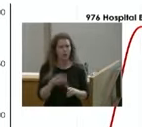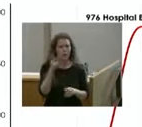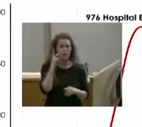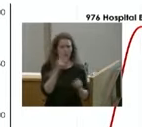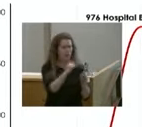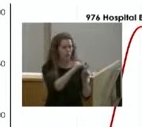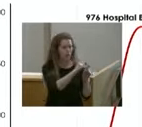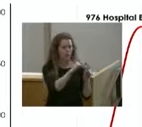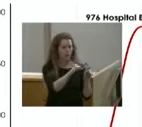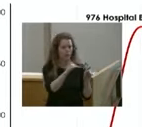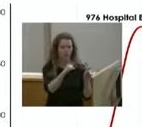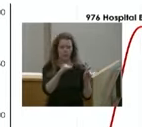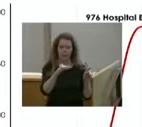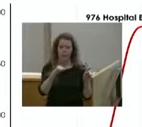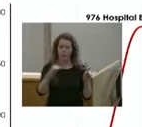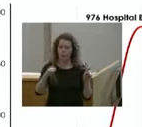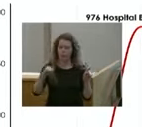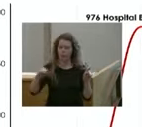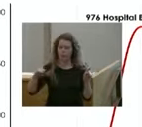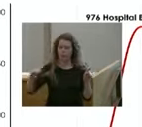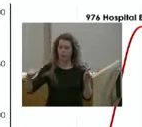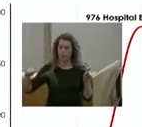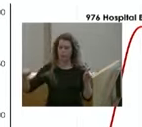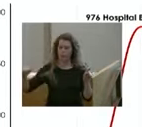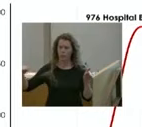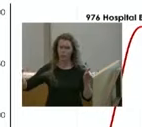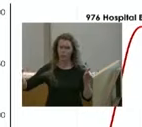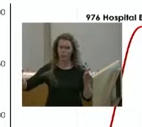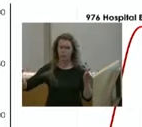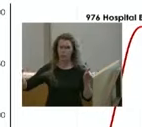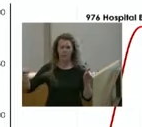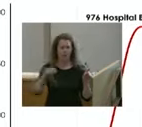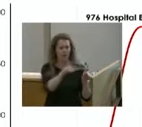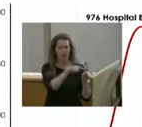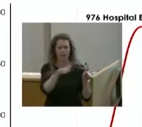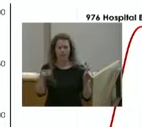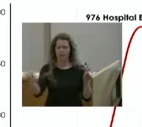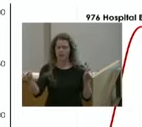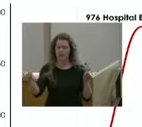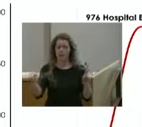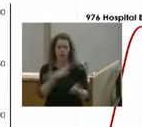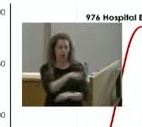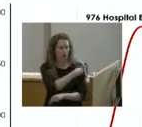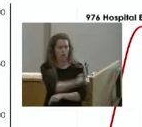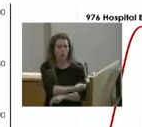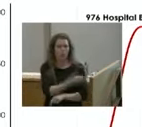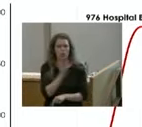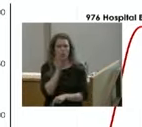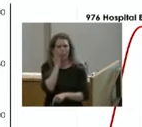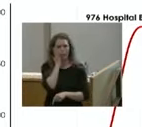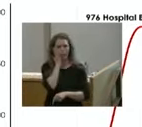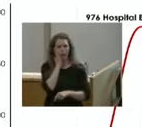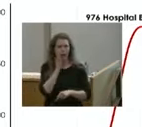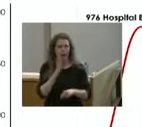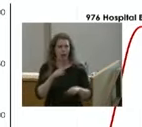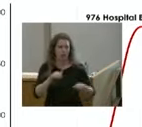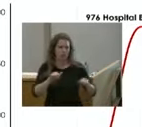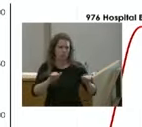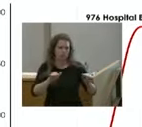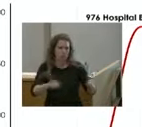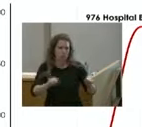capacity at 275 and we can see that the one book in here of current orders being